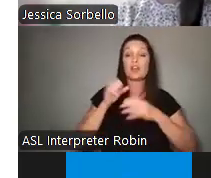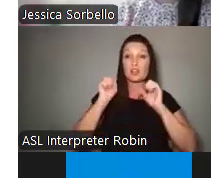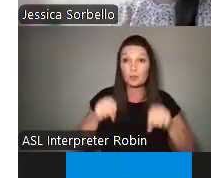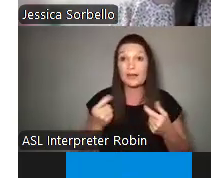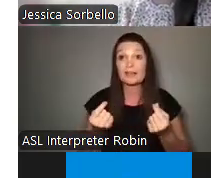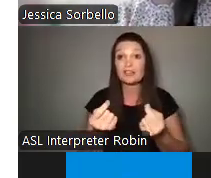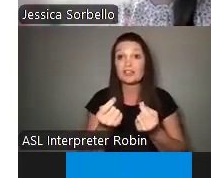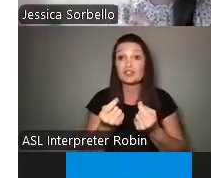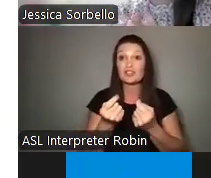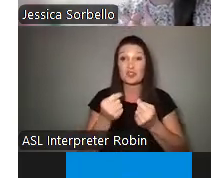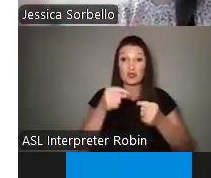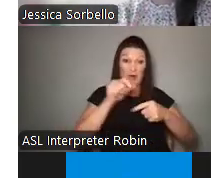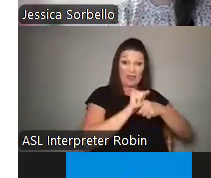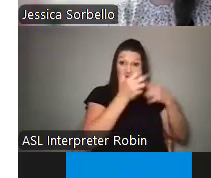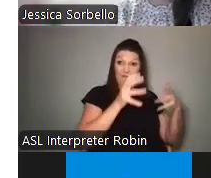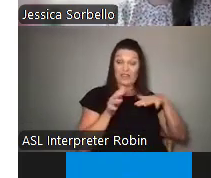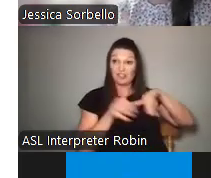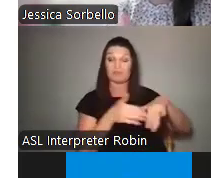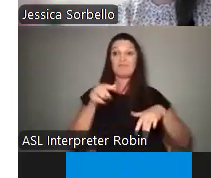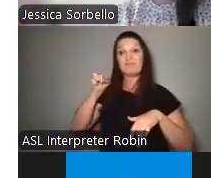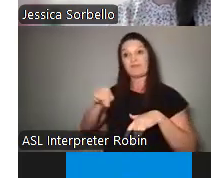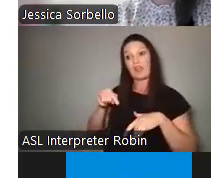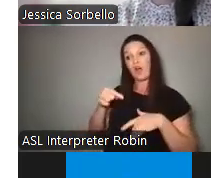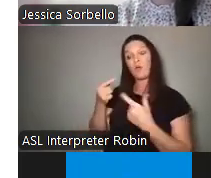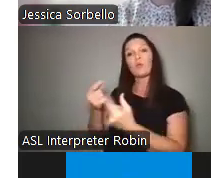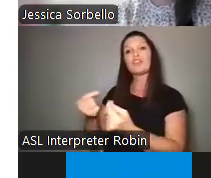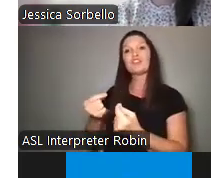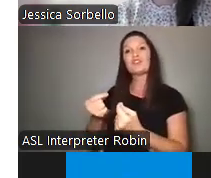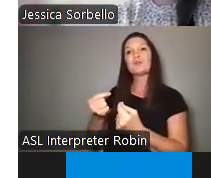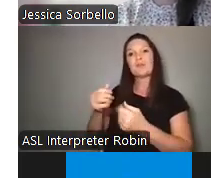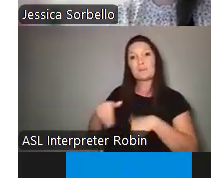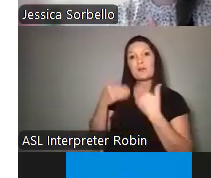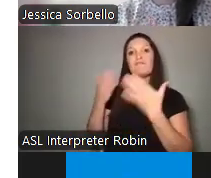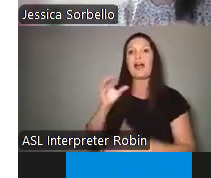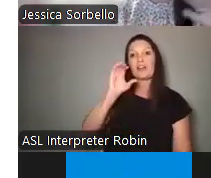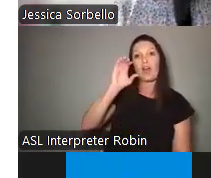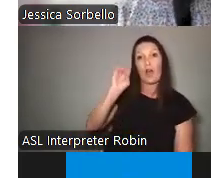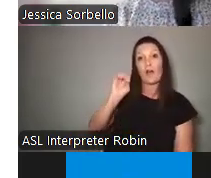who attended the training, but to all of your agencies to be